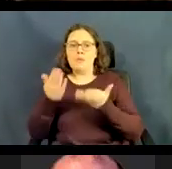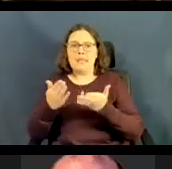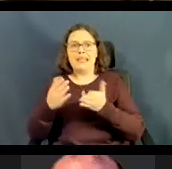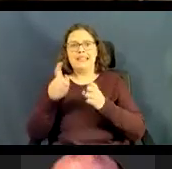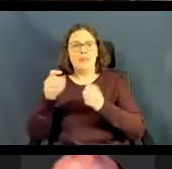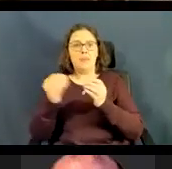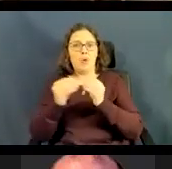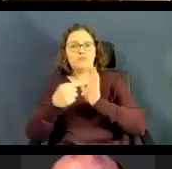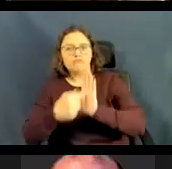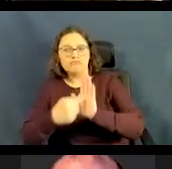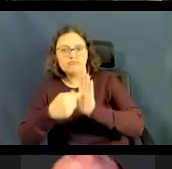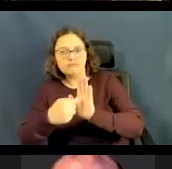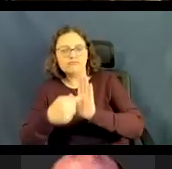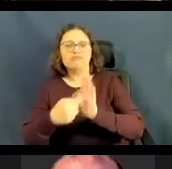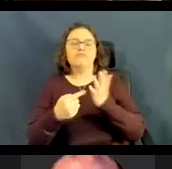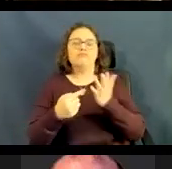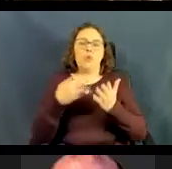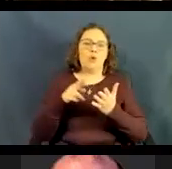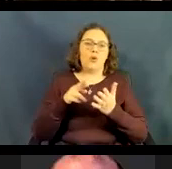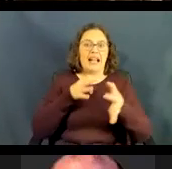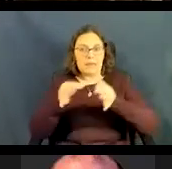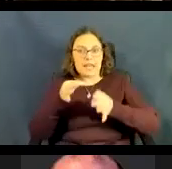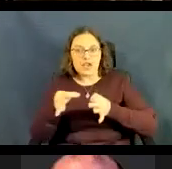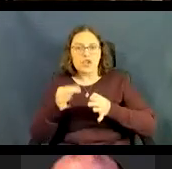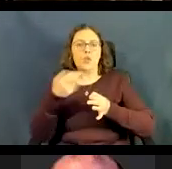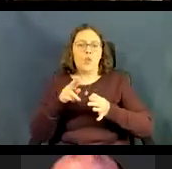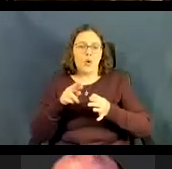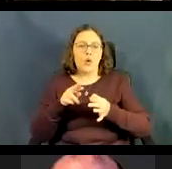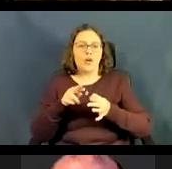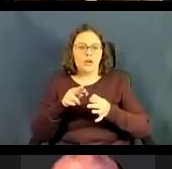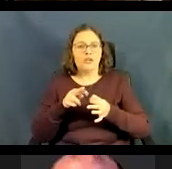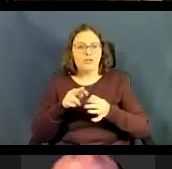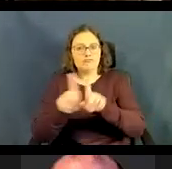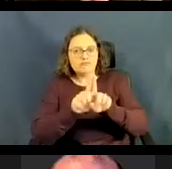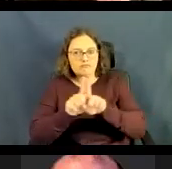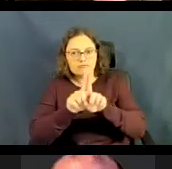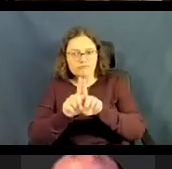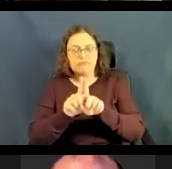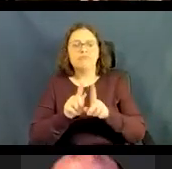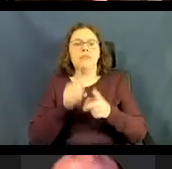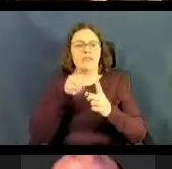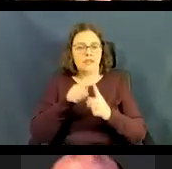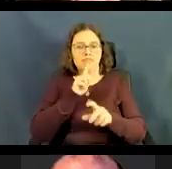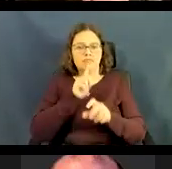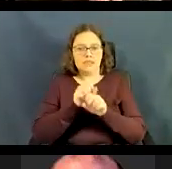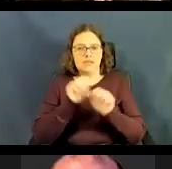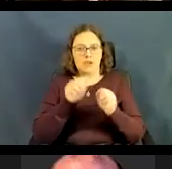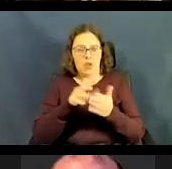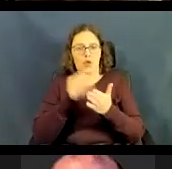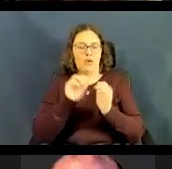in the template because you haven't saved it as a copy. The second thing that's going to happen is that Michelle and Ian will begin sprouting